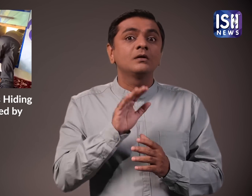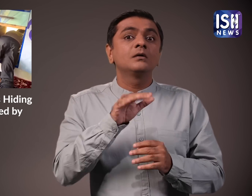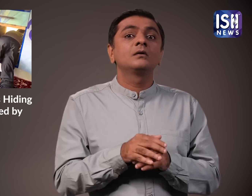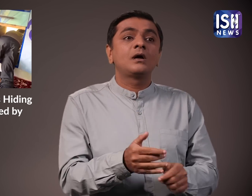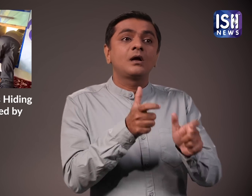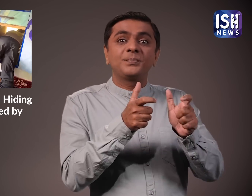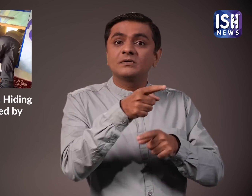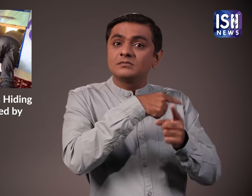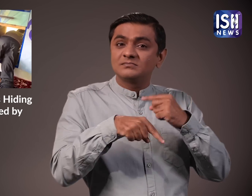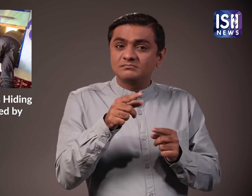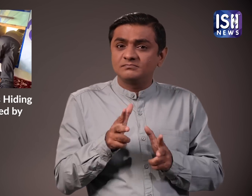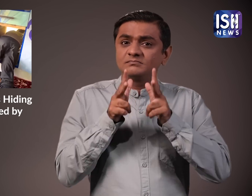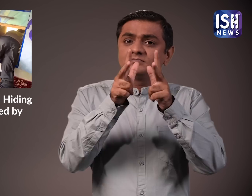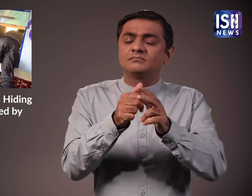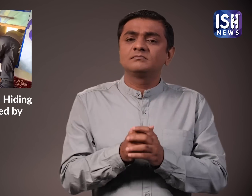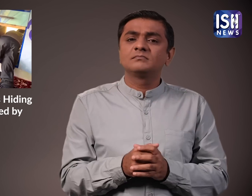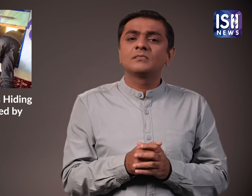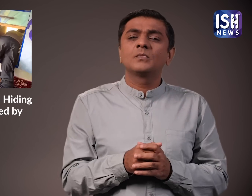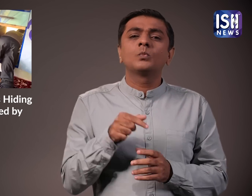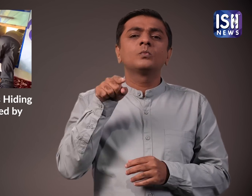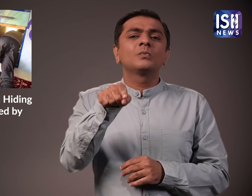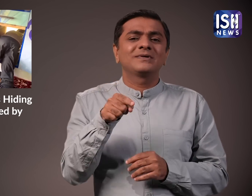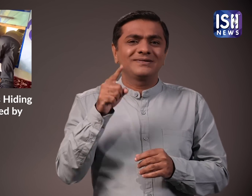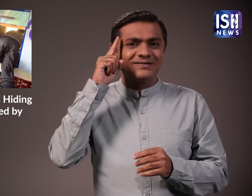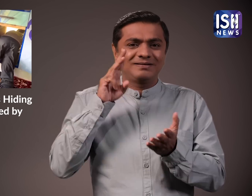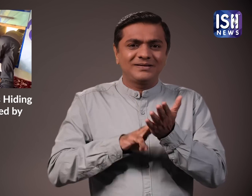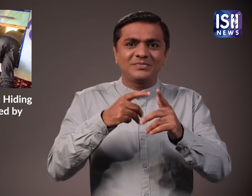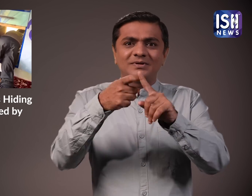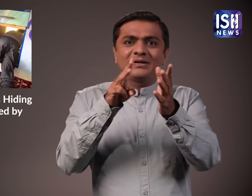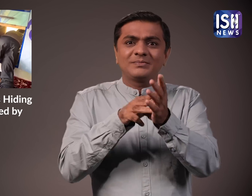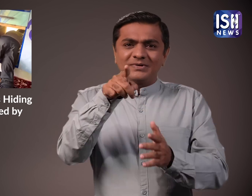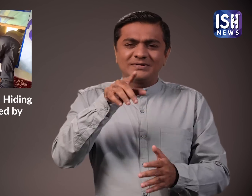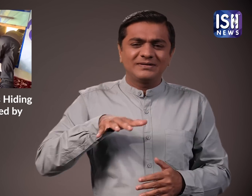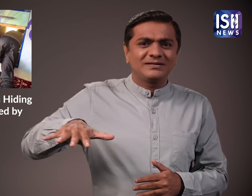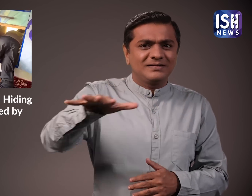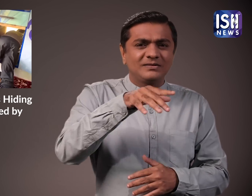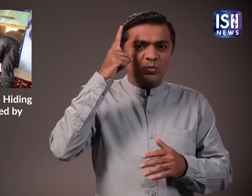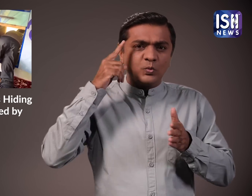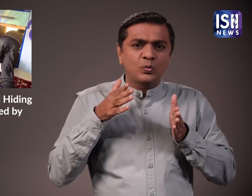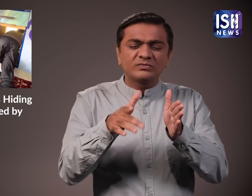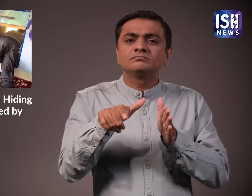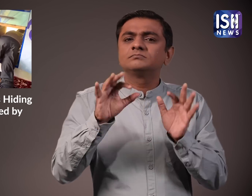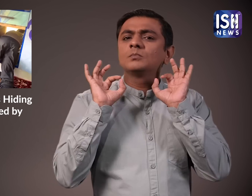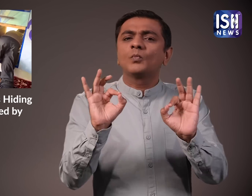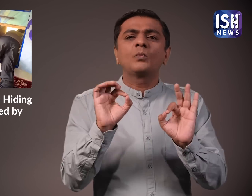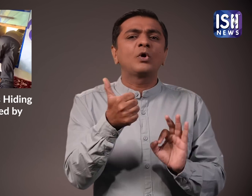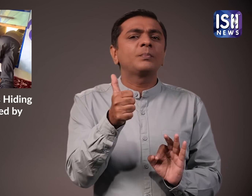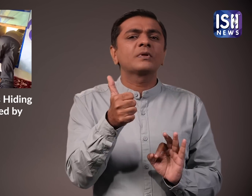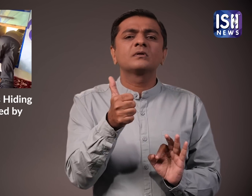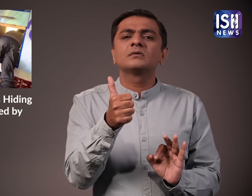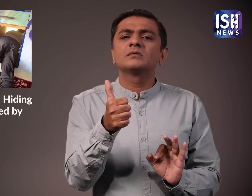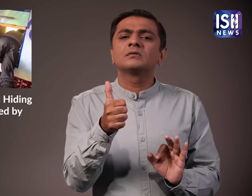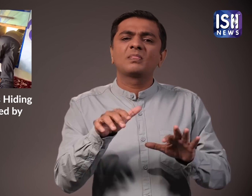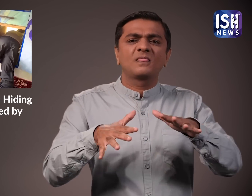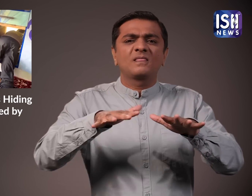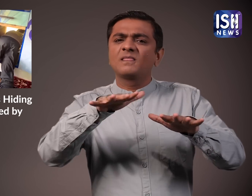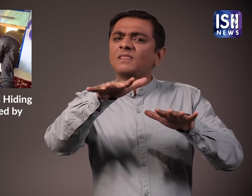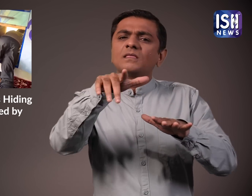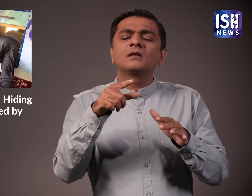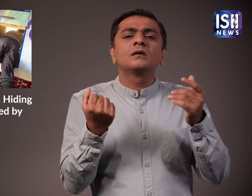The army mentioned that the area where they were attacked, lacks proper road connectivity,